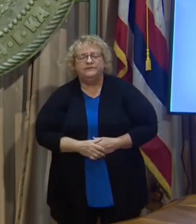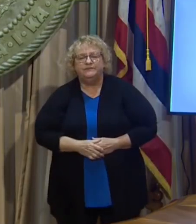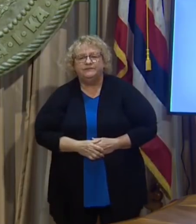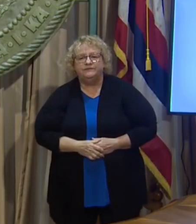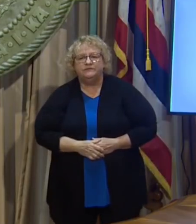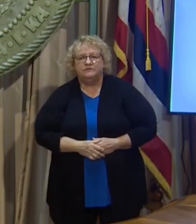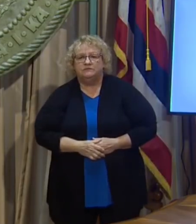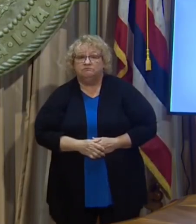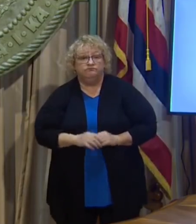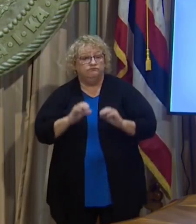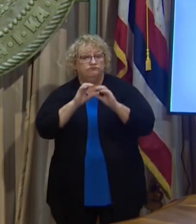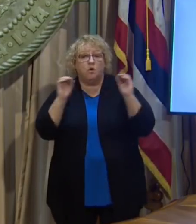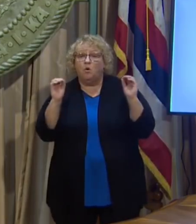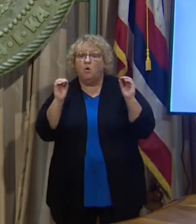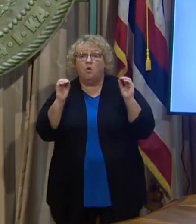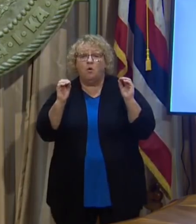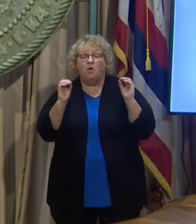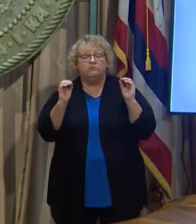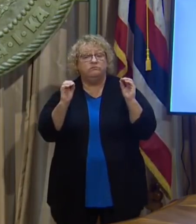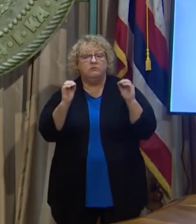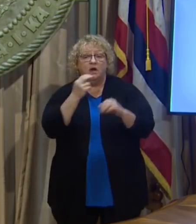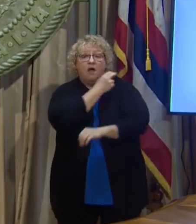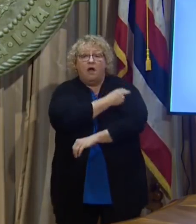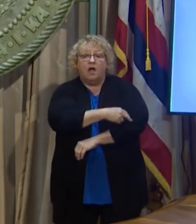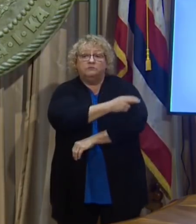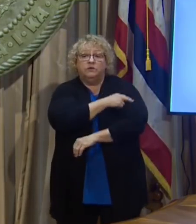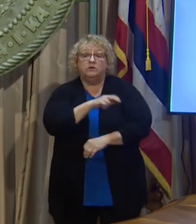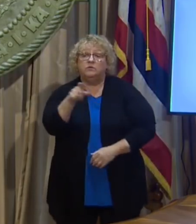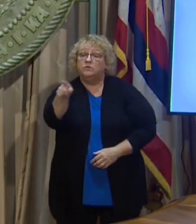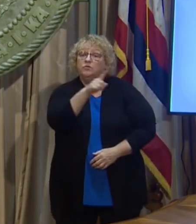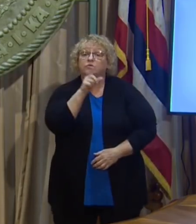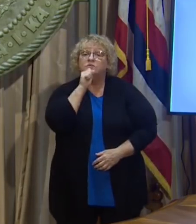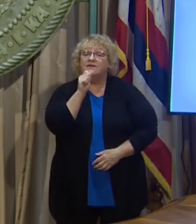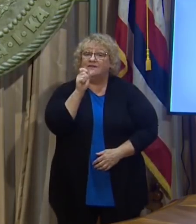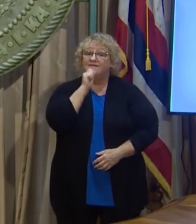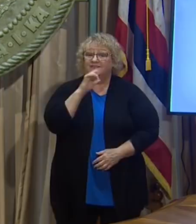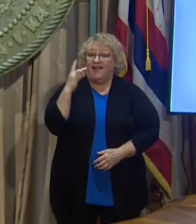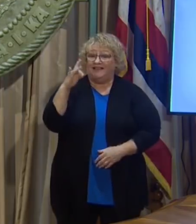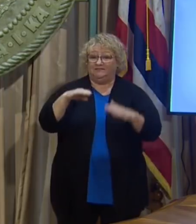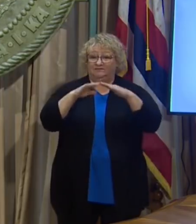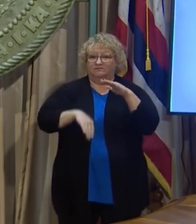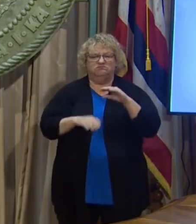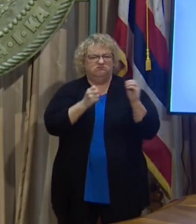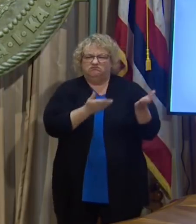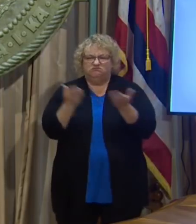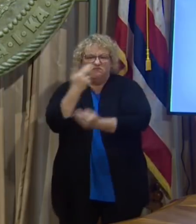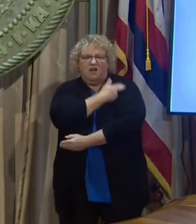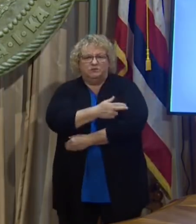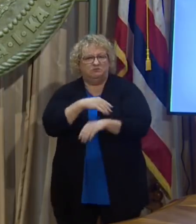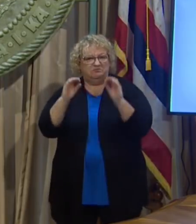DISTRIBUTION IN THE STATE. WHAT IS INTERESTING TO ME ON THIS CHART IS THAT WE HAVE HAD NO HOSPITALIZED CASES OF THOSE